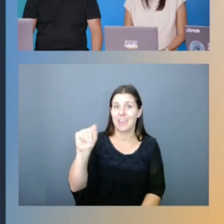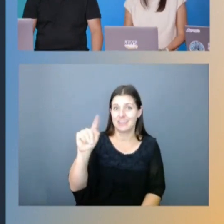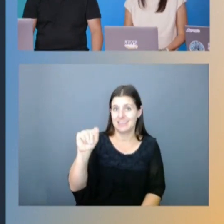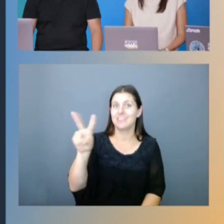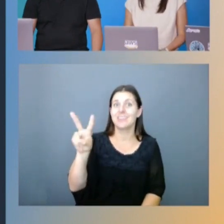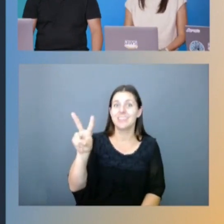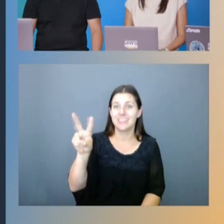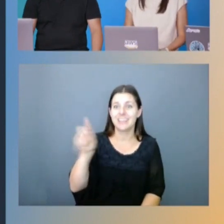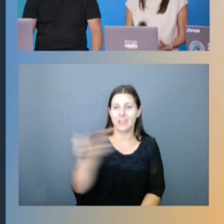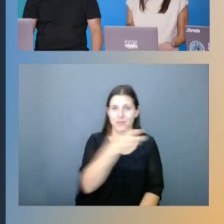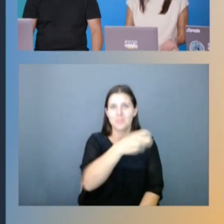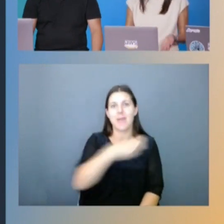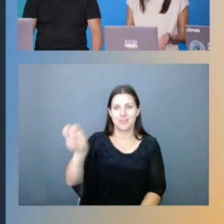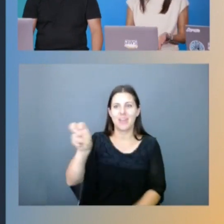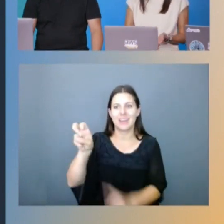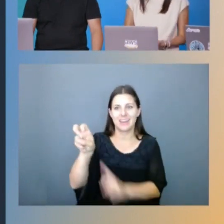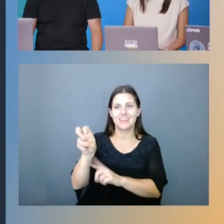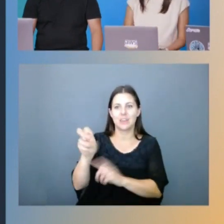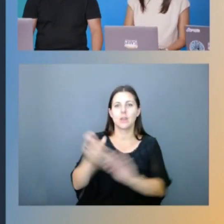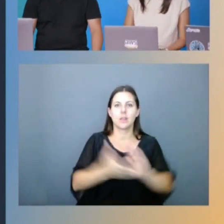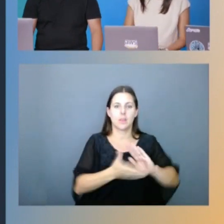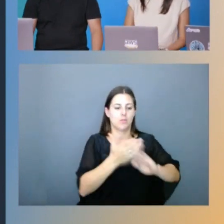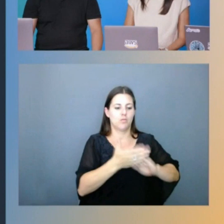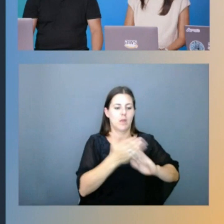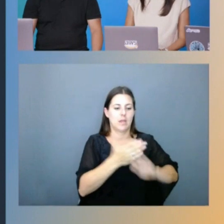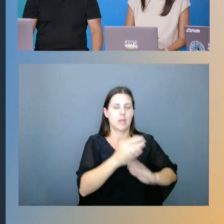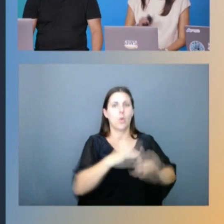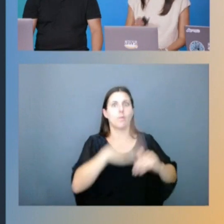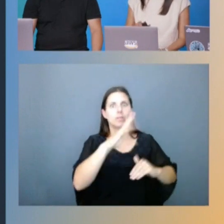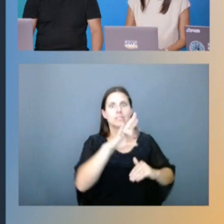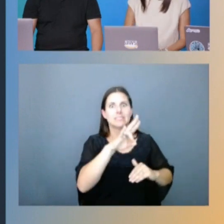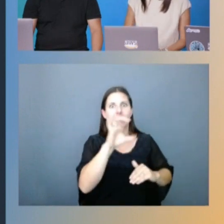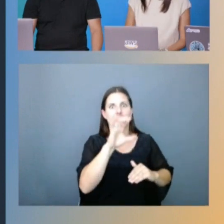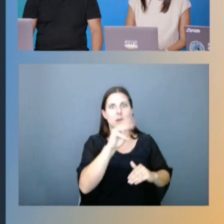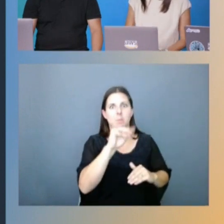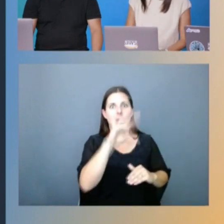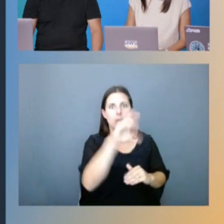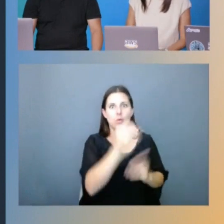running over 700 microservices for DirecTV Stream over to Graviton,